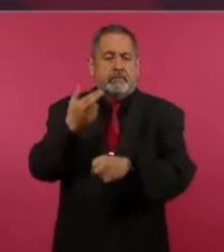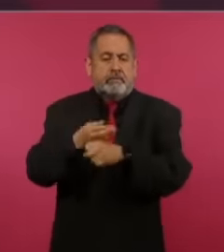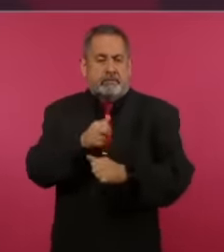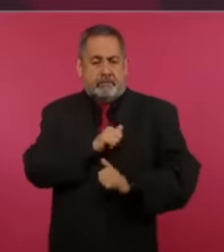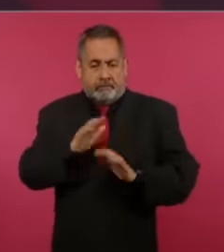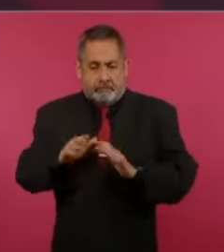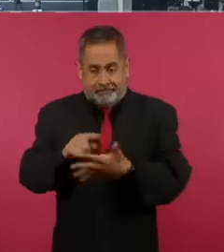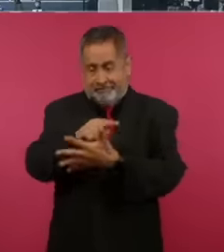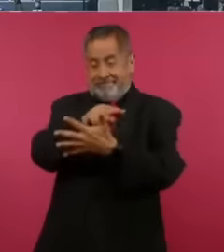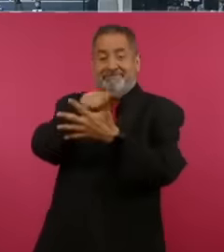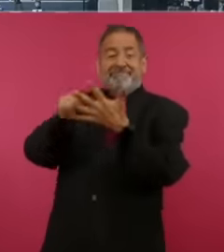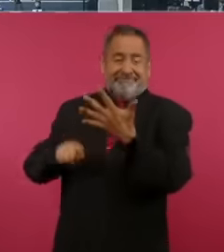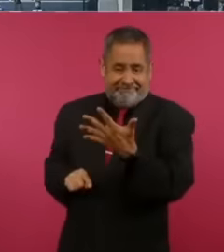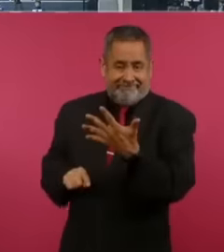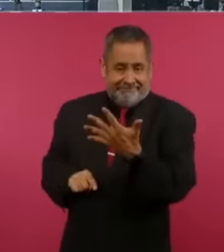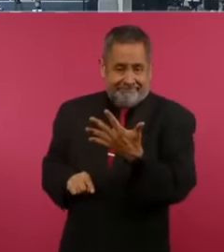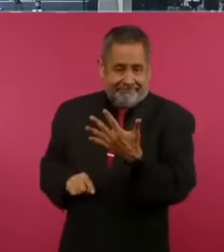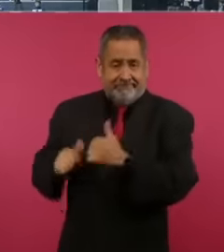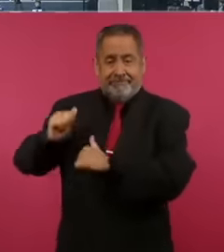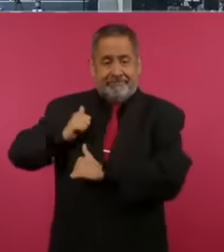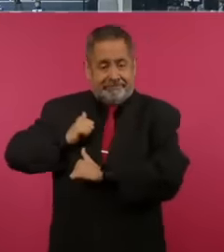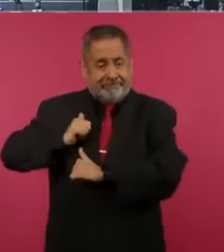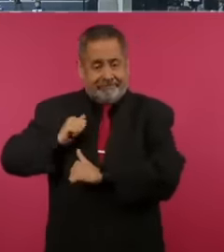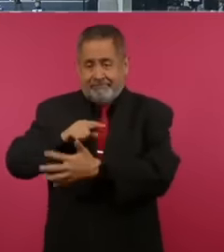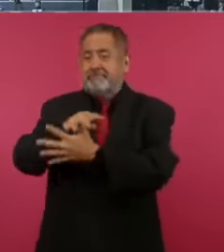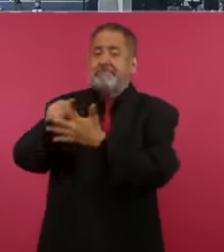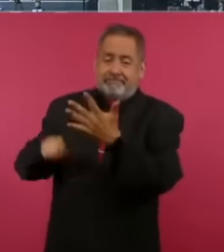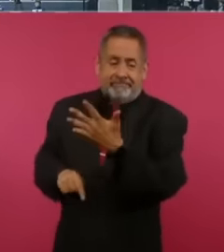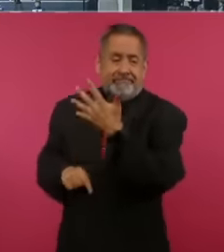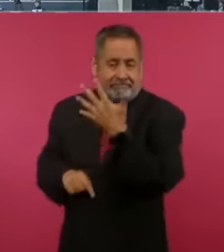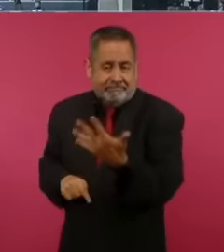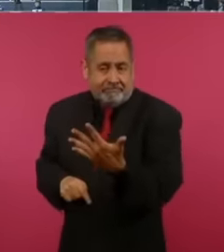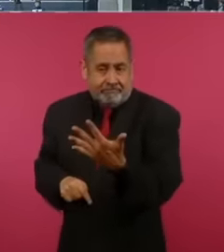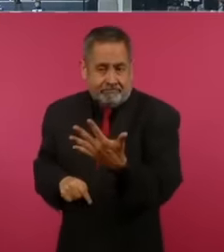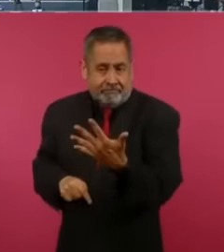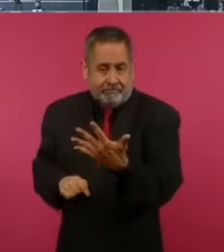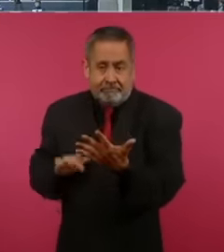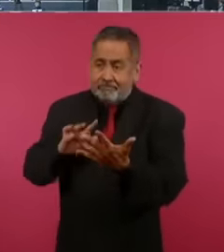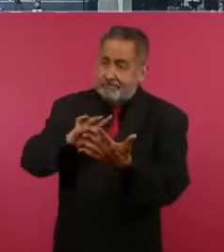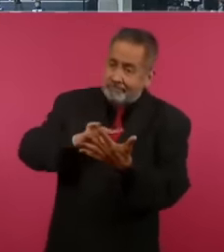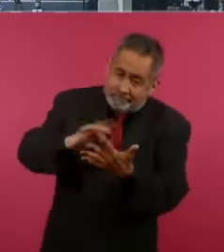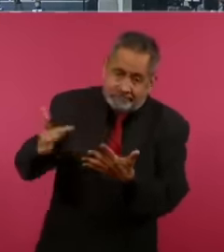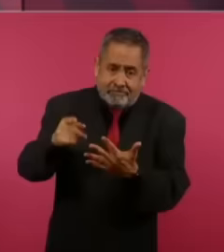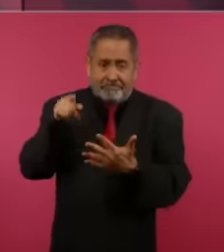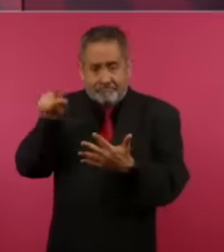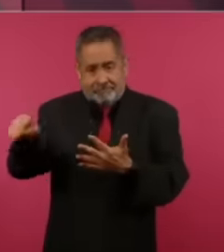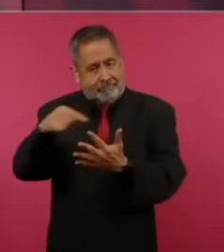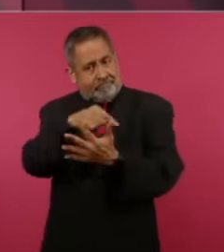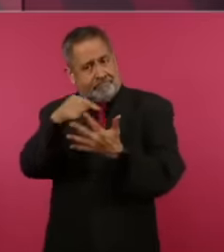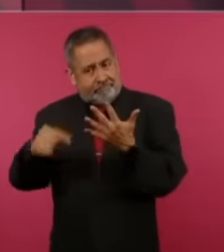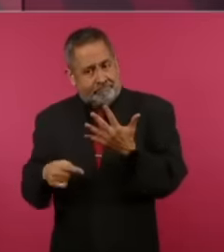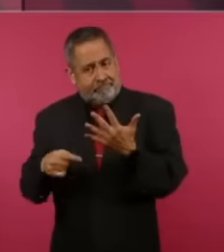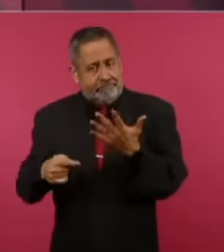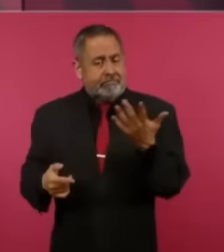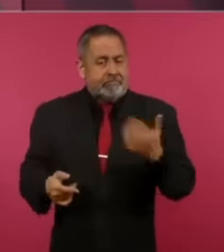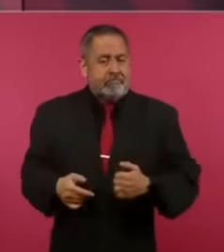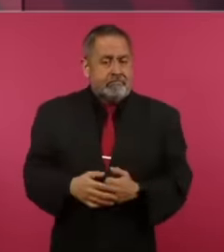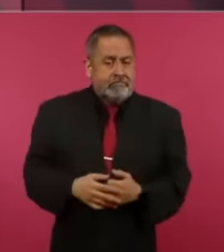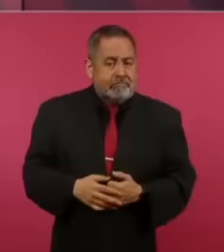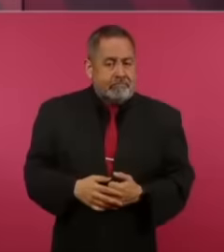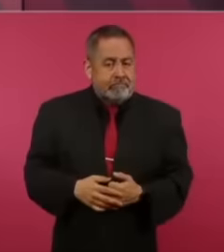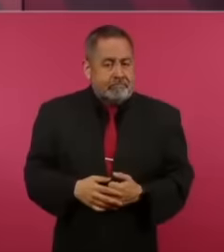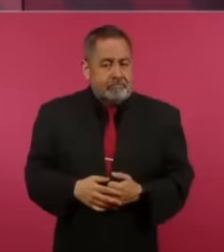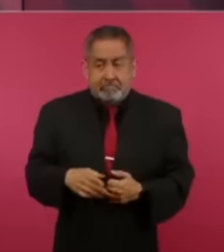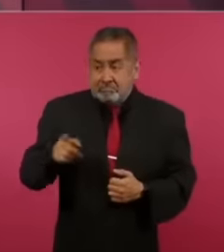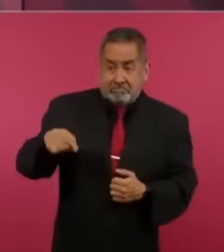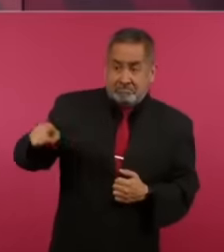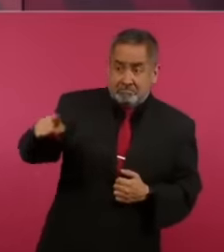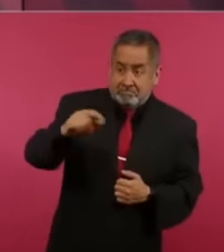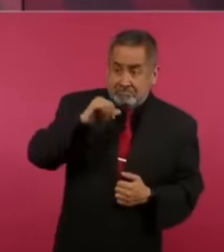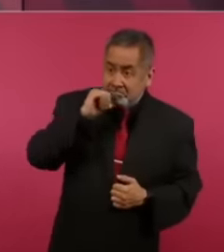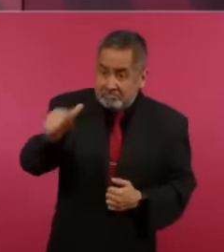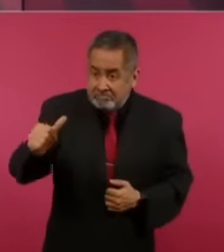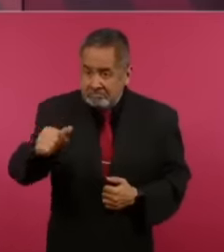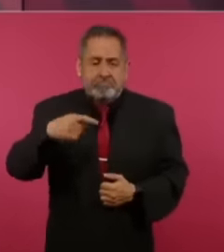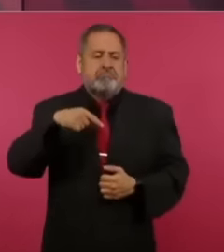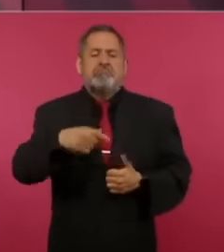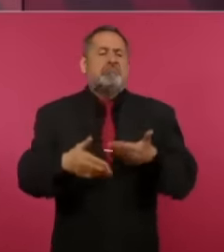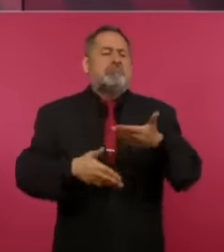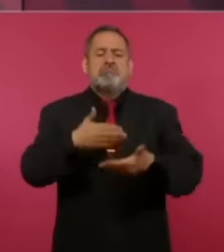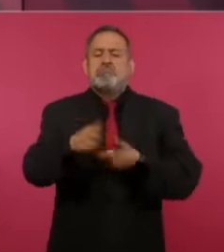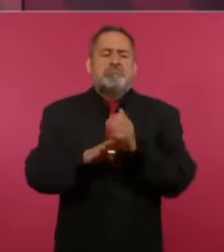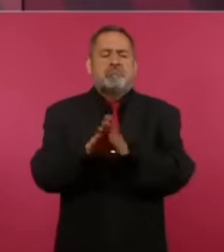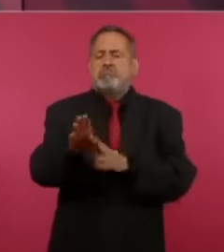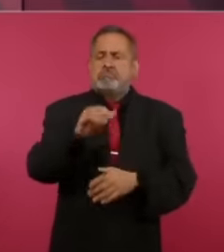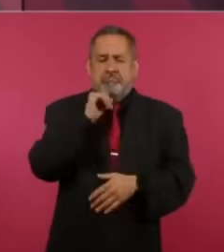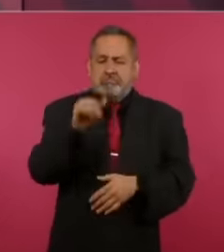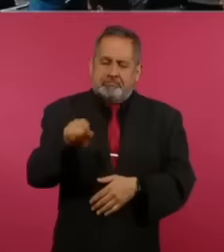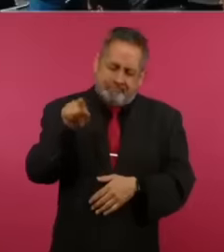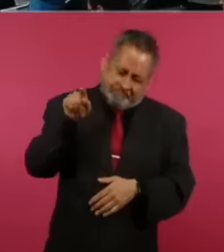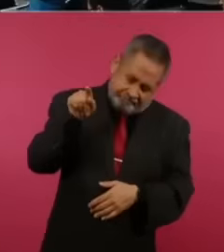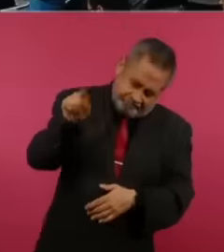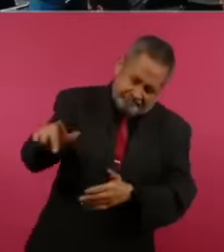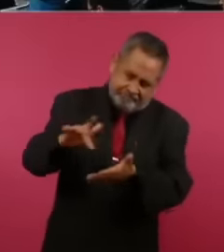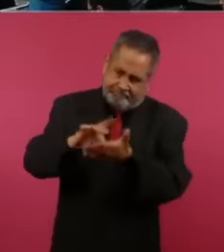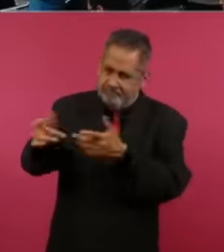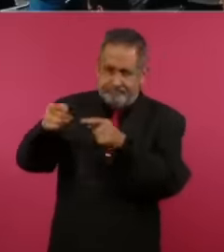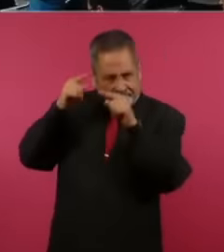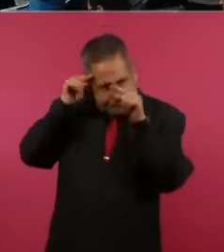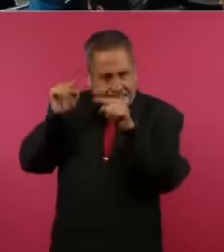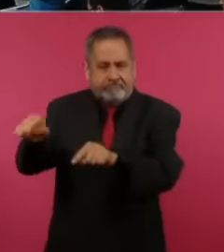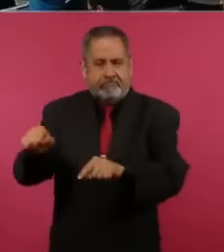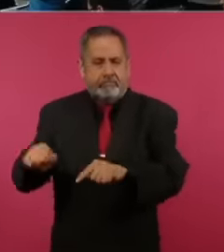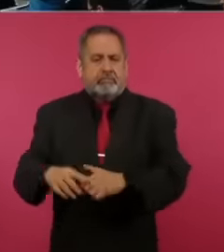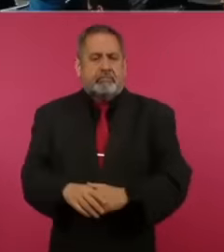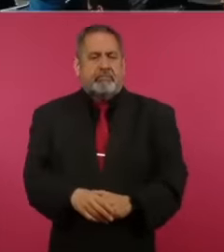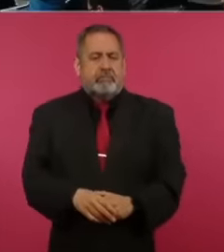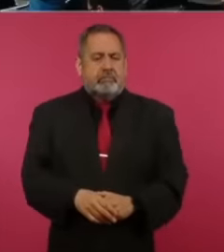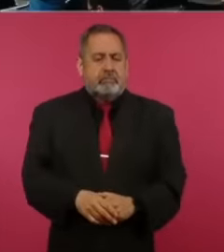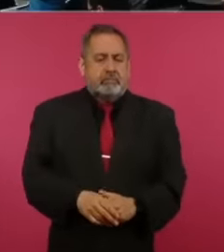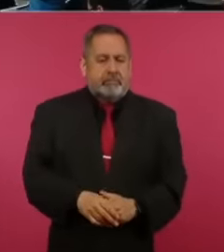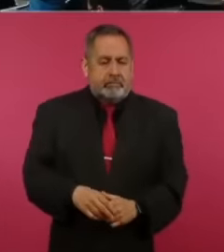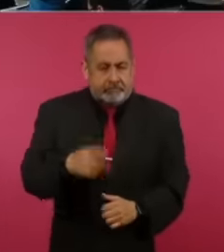missions. So if it were not for them, eh, we would not have advanced. both president I mean, for me